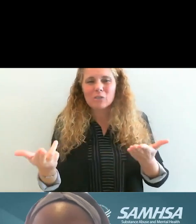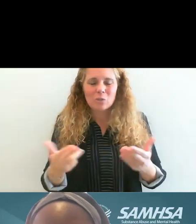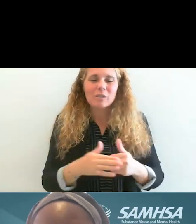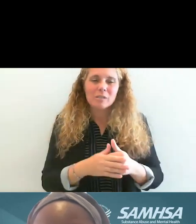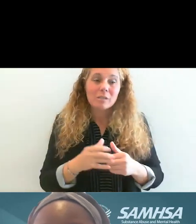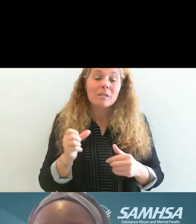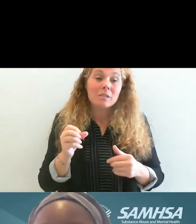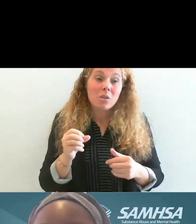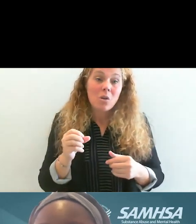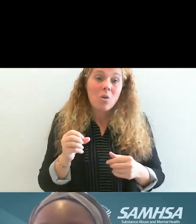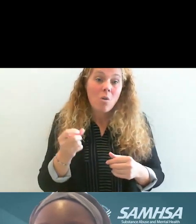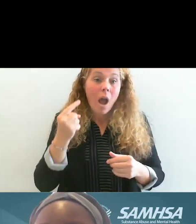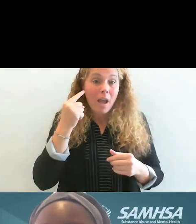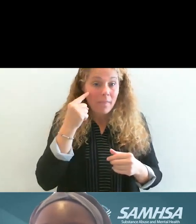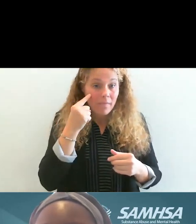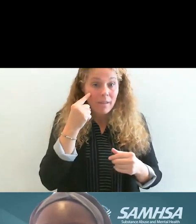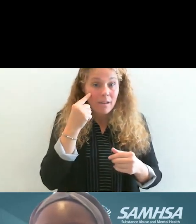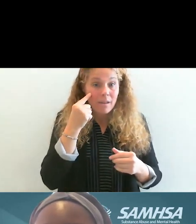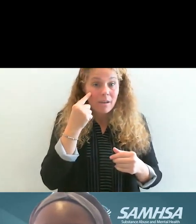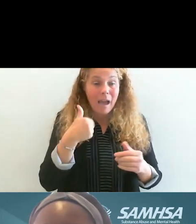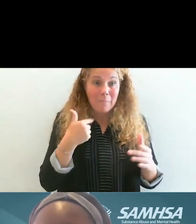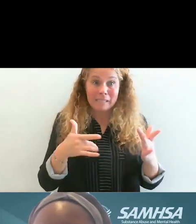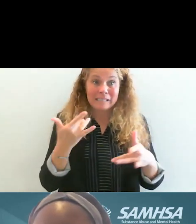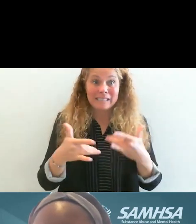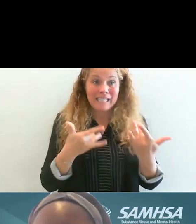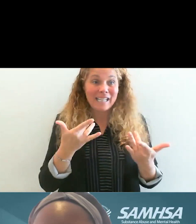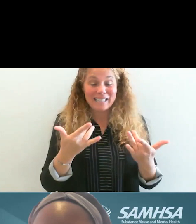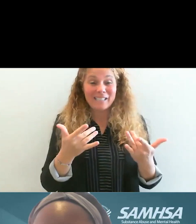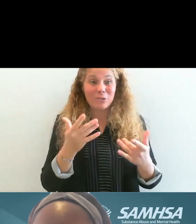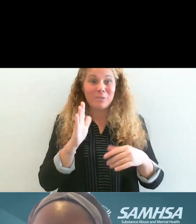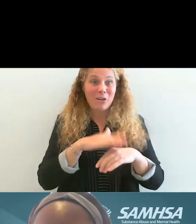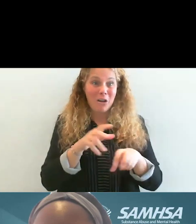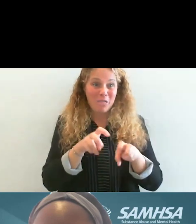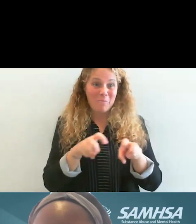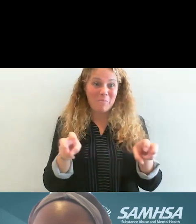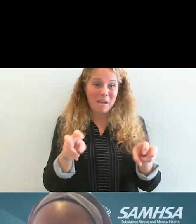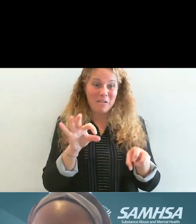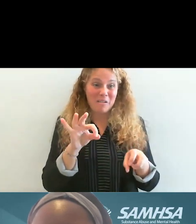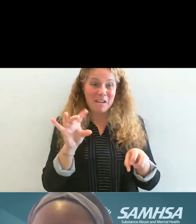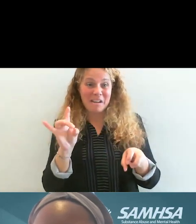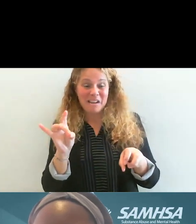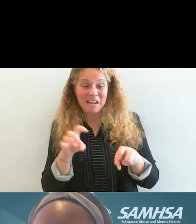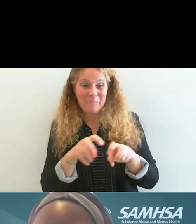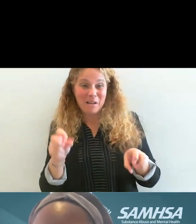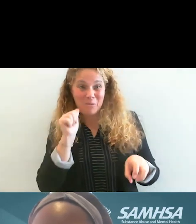WE HAVE A PANEL TOMORROW ON 988 AND JOHN AND I ARE PRESENTING AND THERE IS A LITTLE